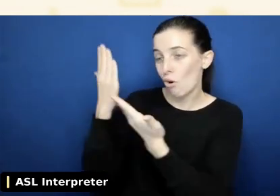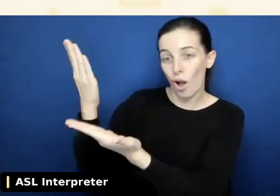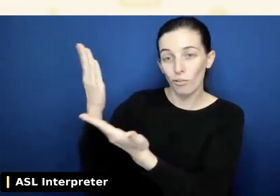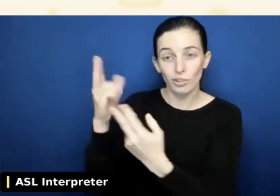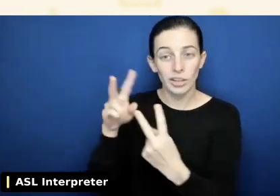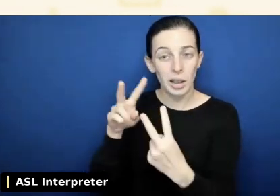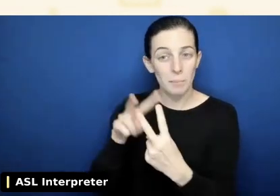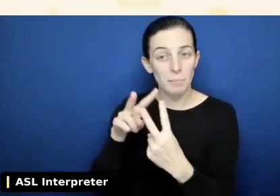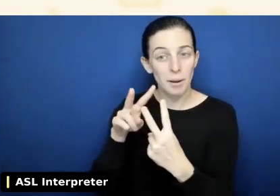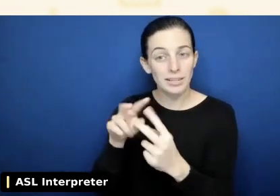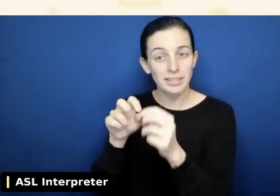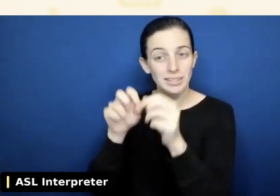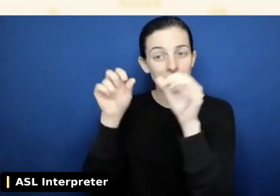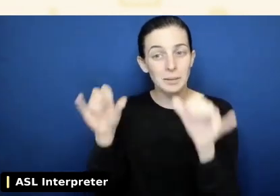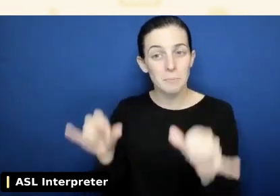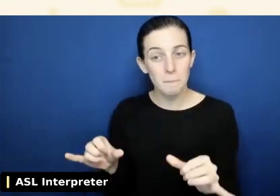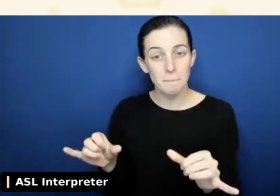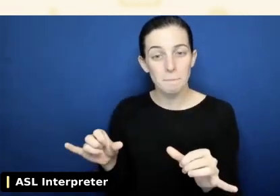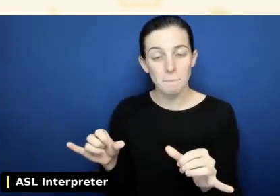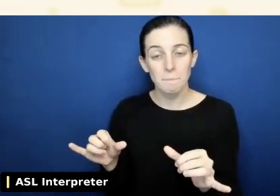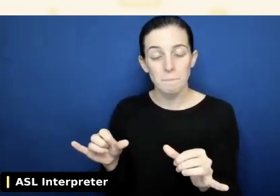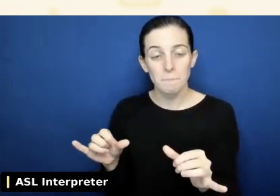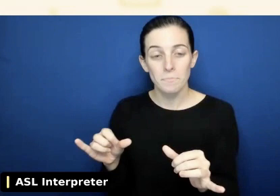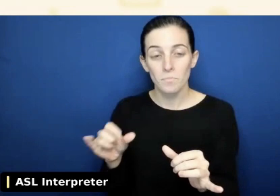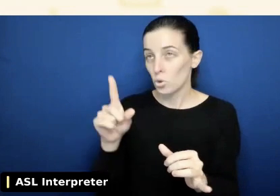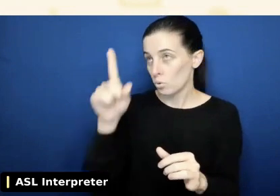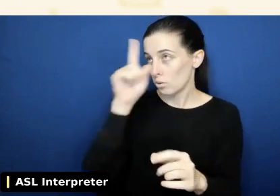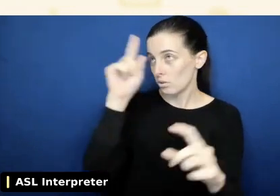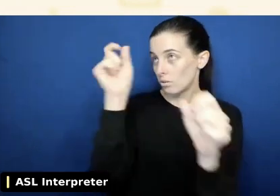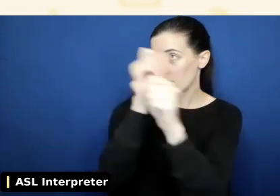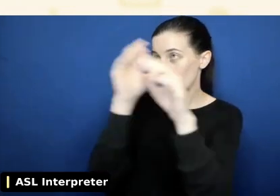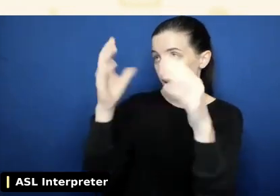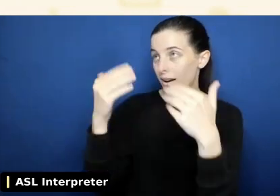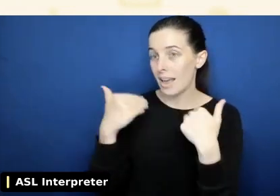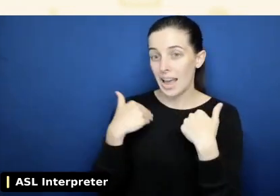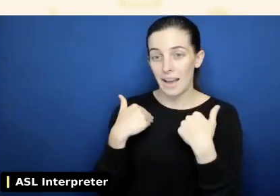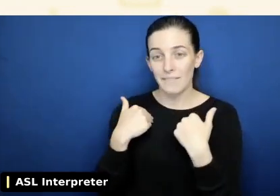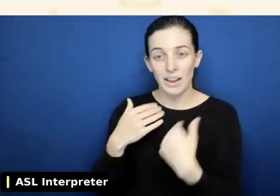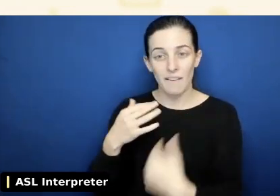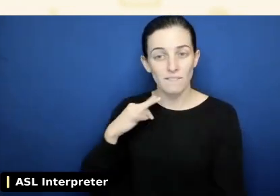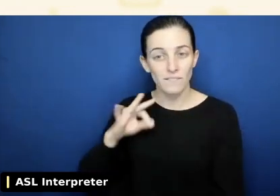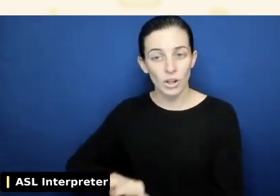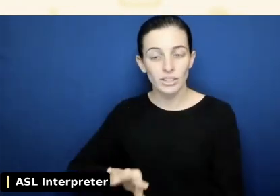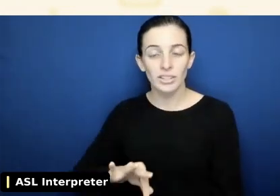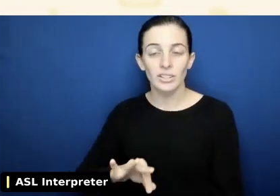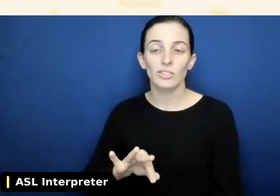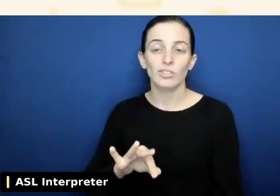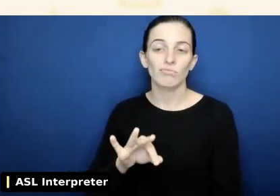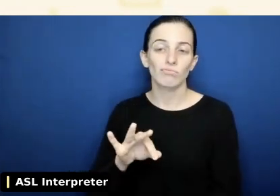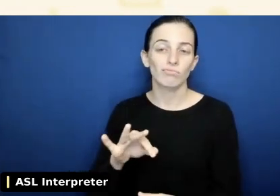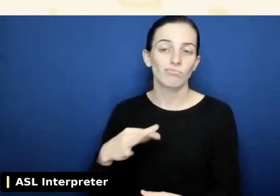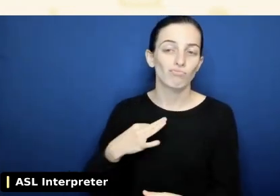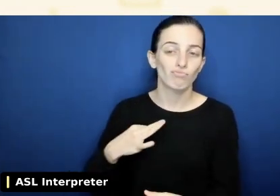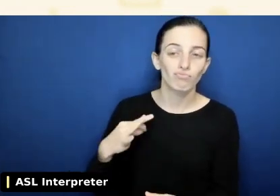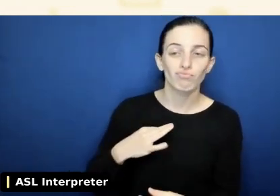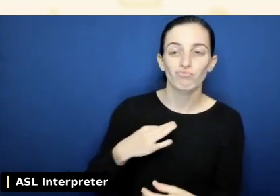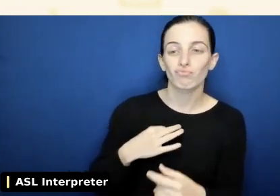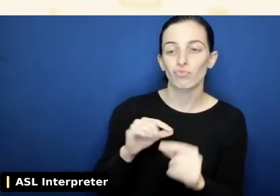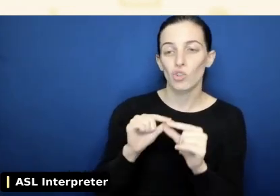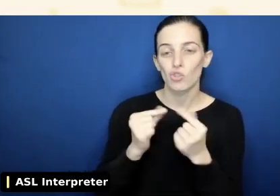If you can imagine having a volunteer group who offers assistance